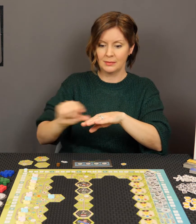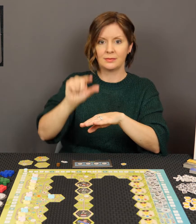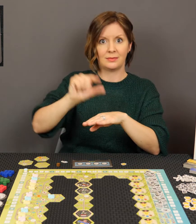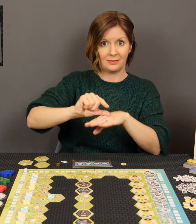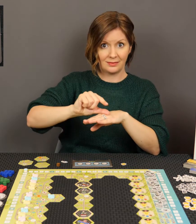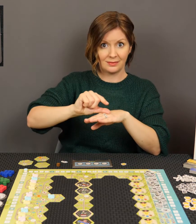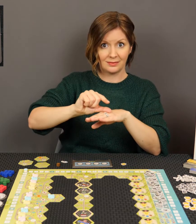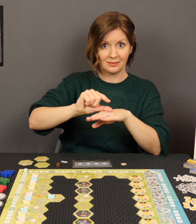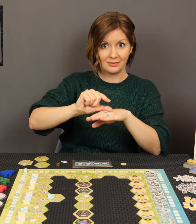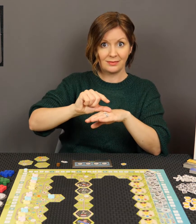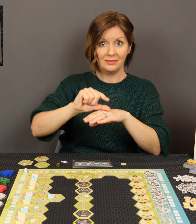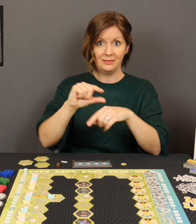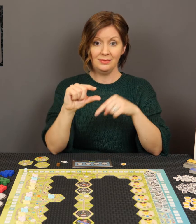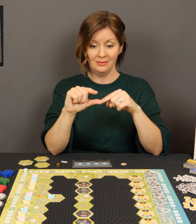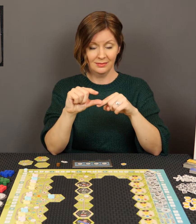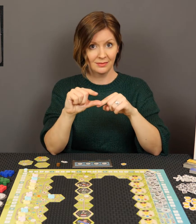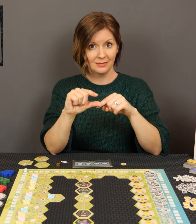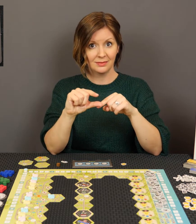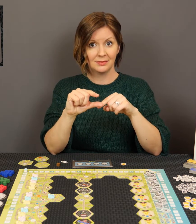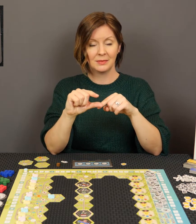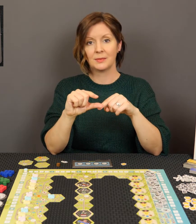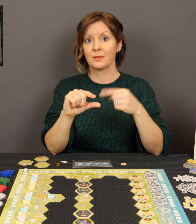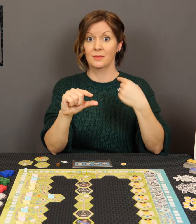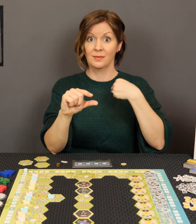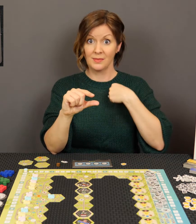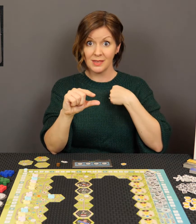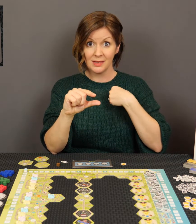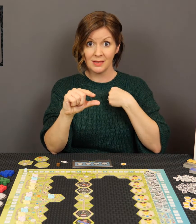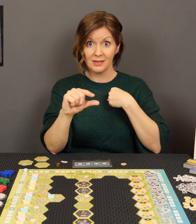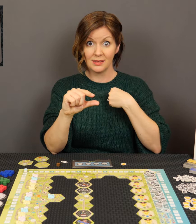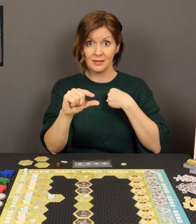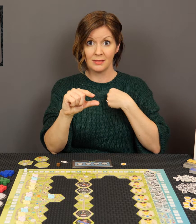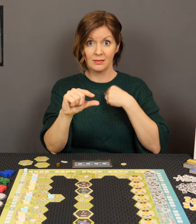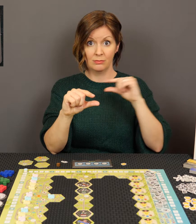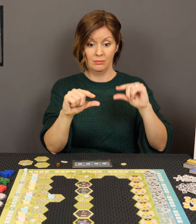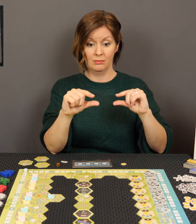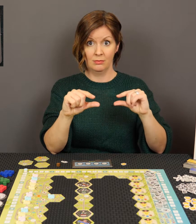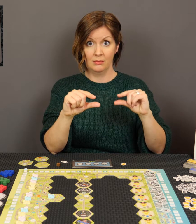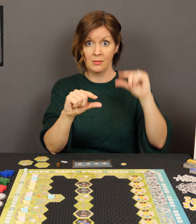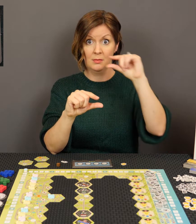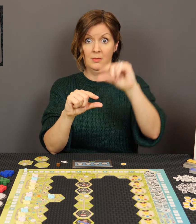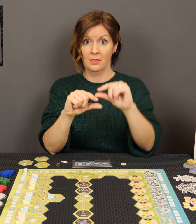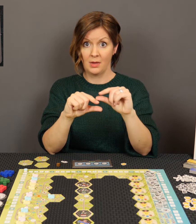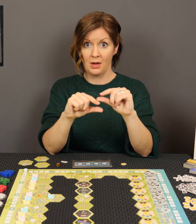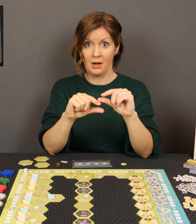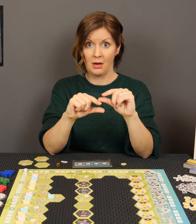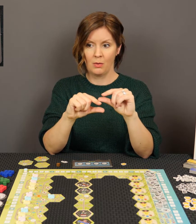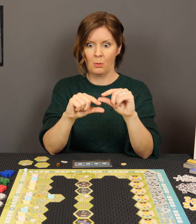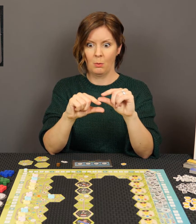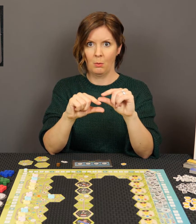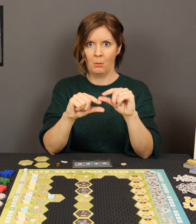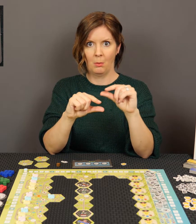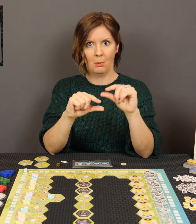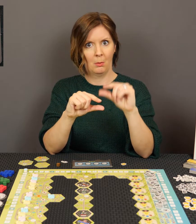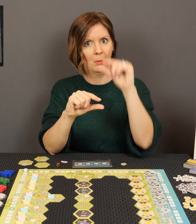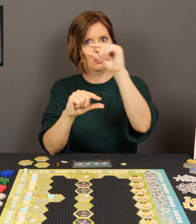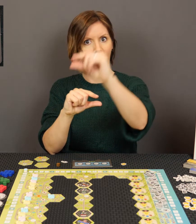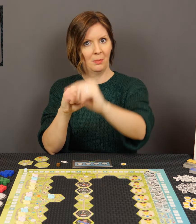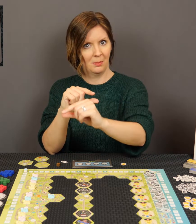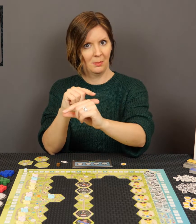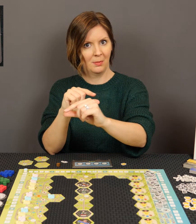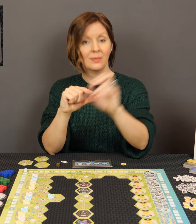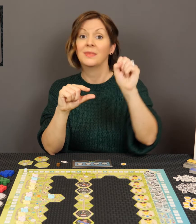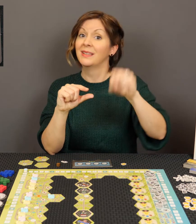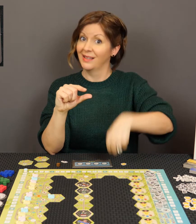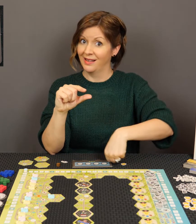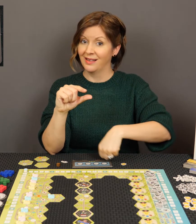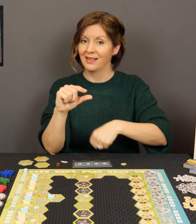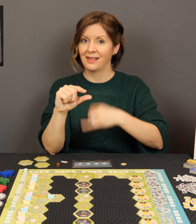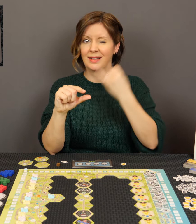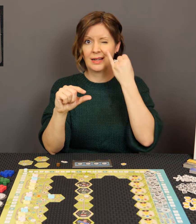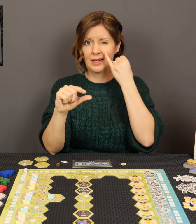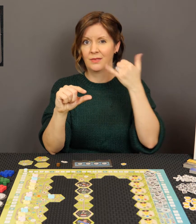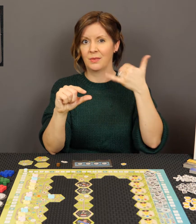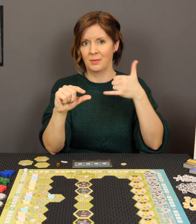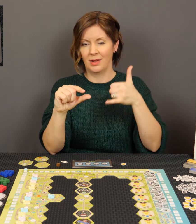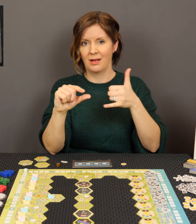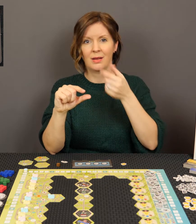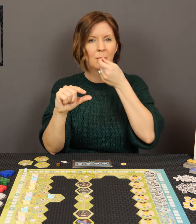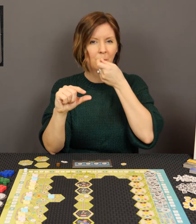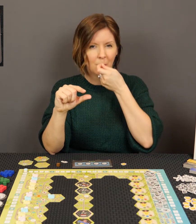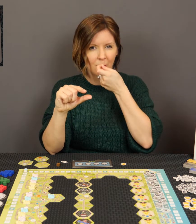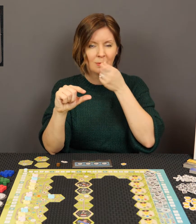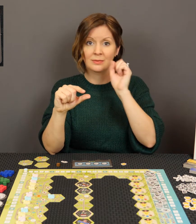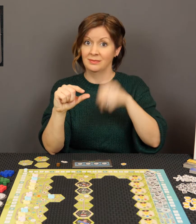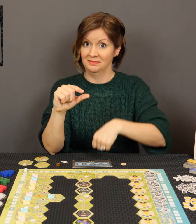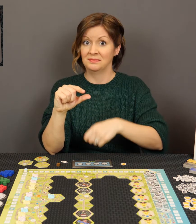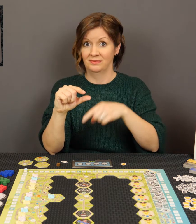If another player is already at a spot, then I can move onto their spot and then keep going